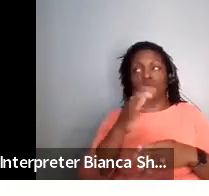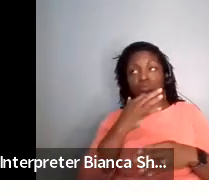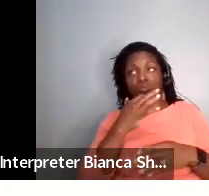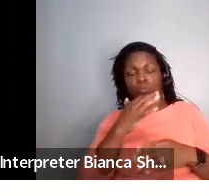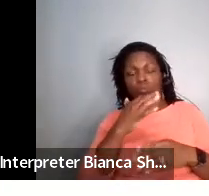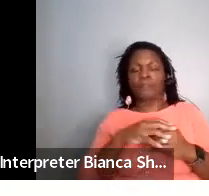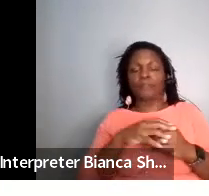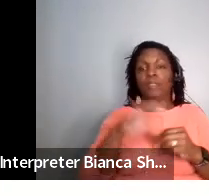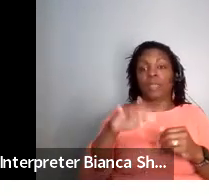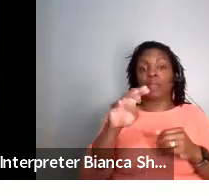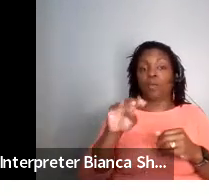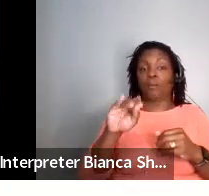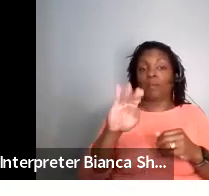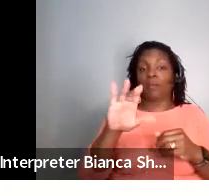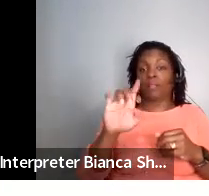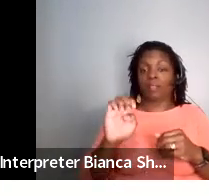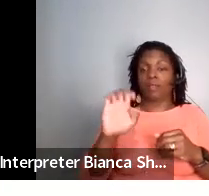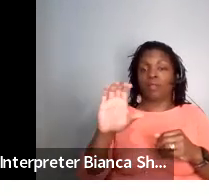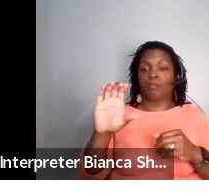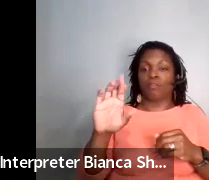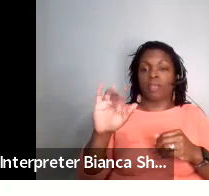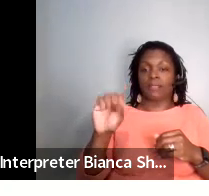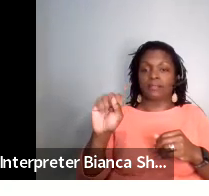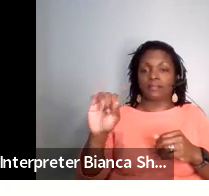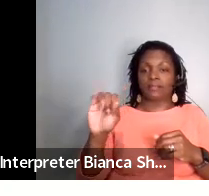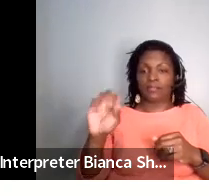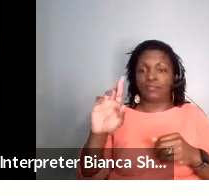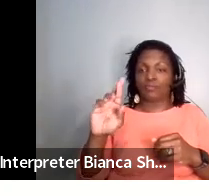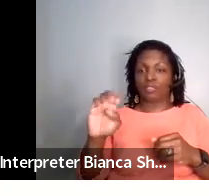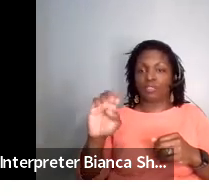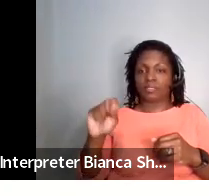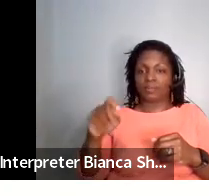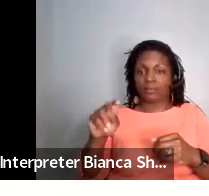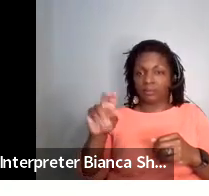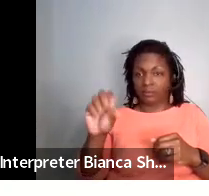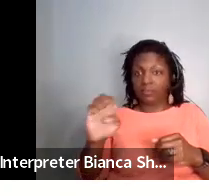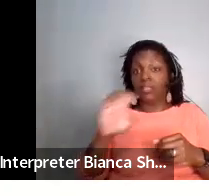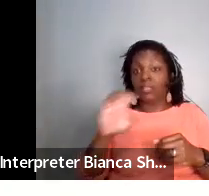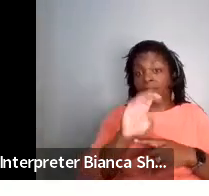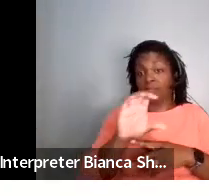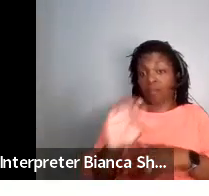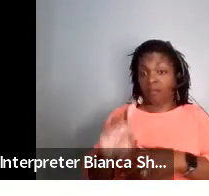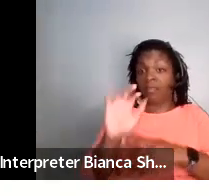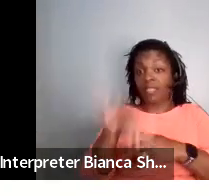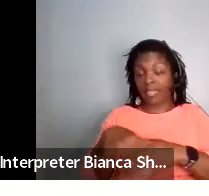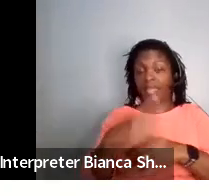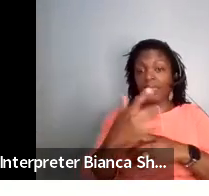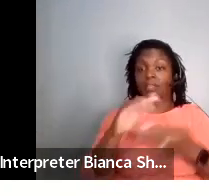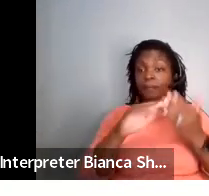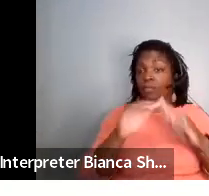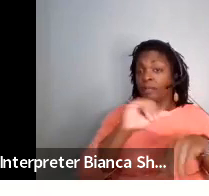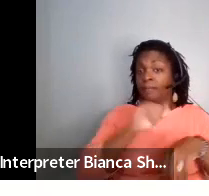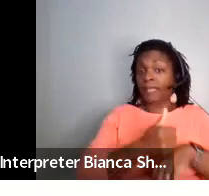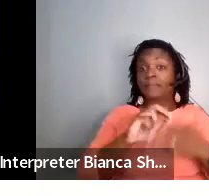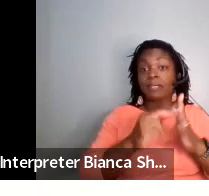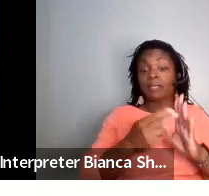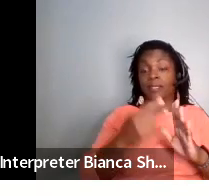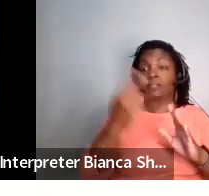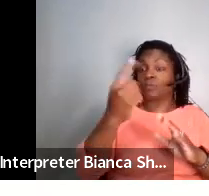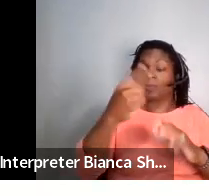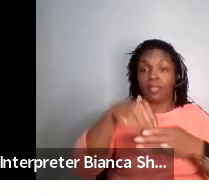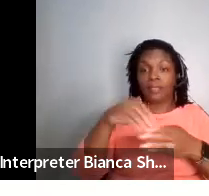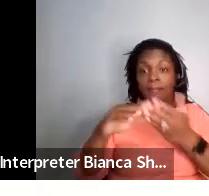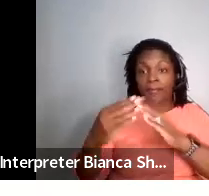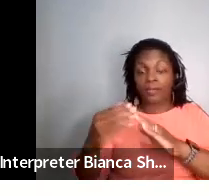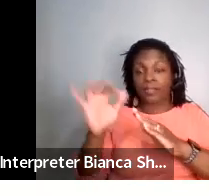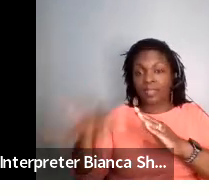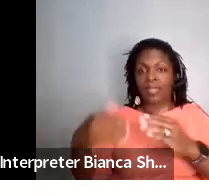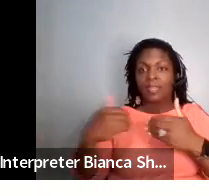One is the mobile crisis response. And this is an initial community based mobile crisis response that is intended to help someone provide relief resolution intervention when they are in a crisis.